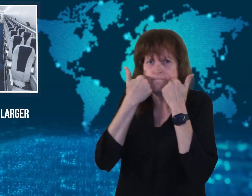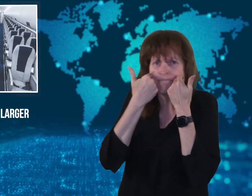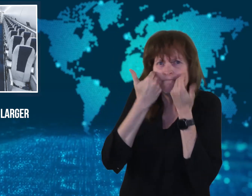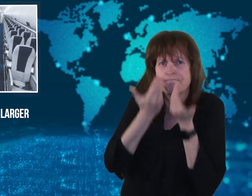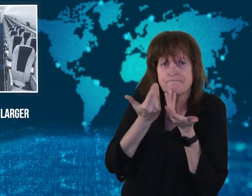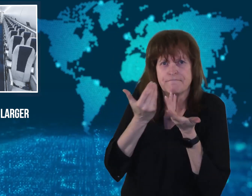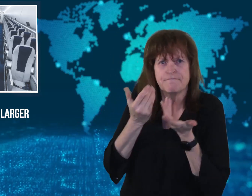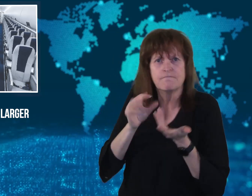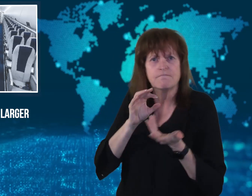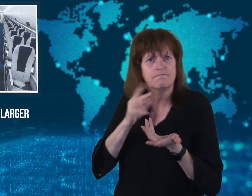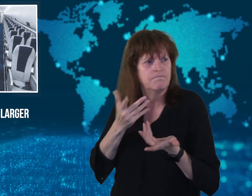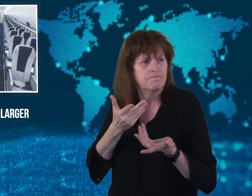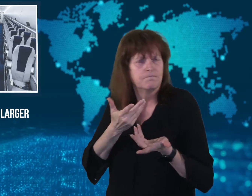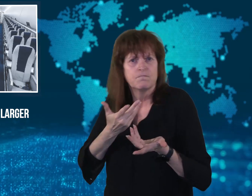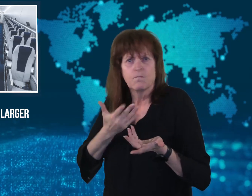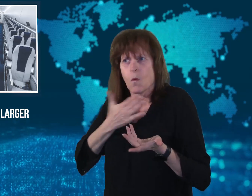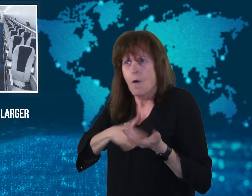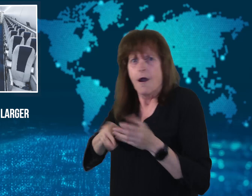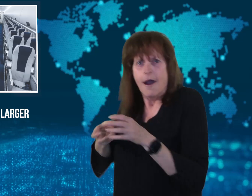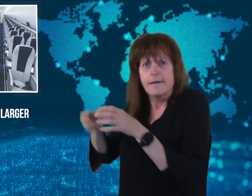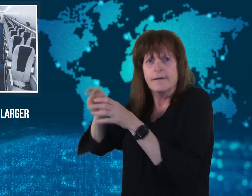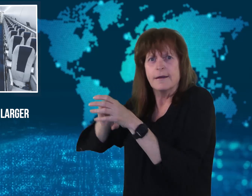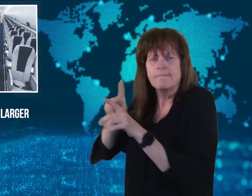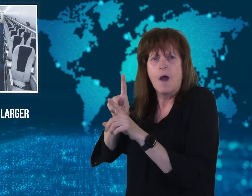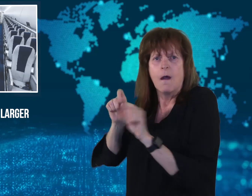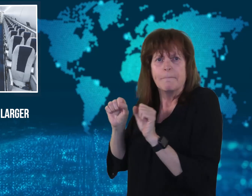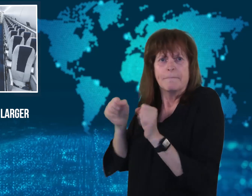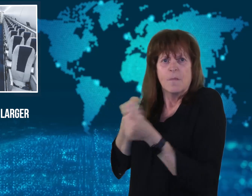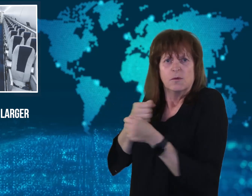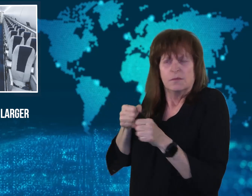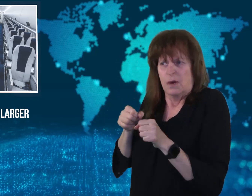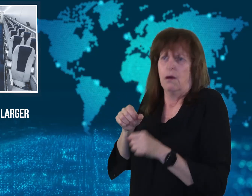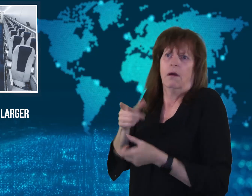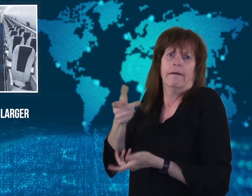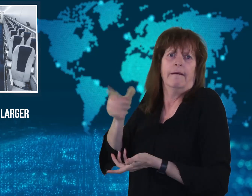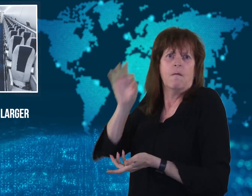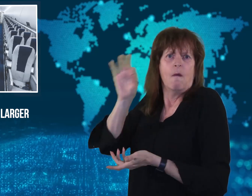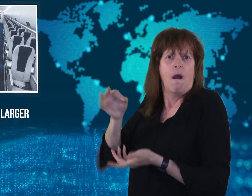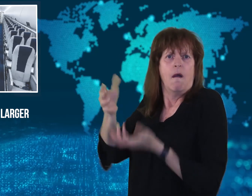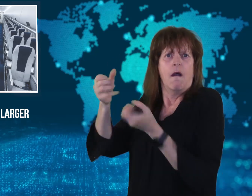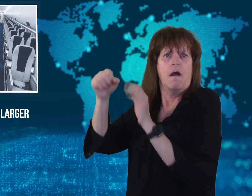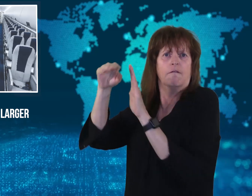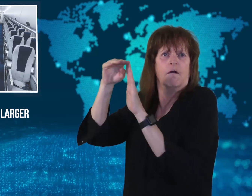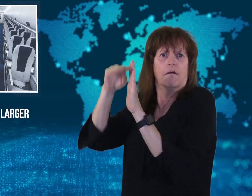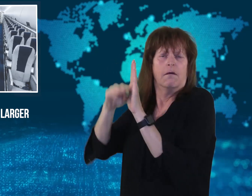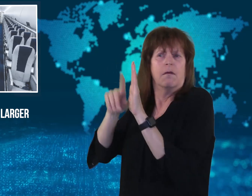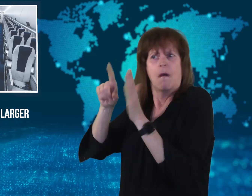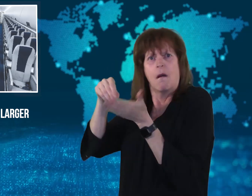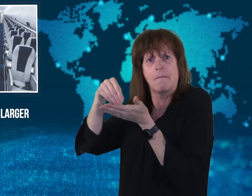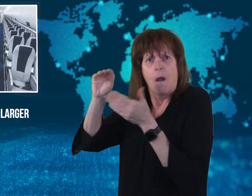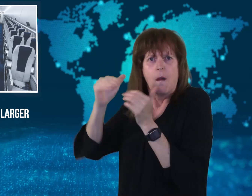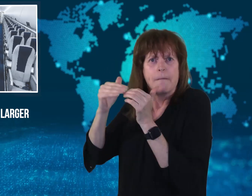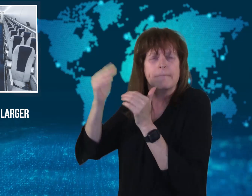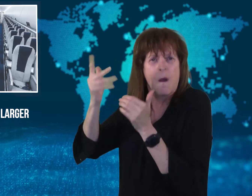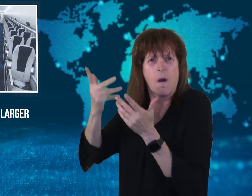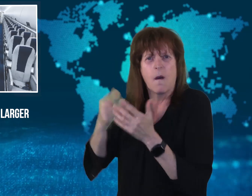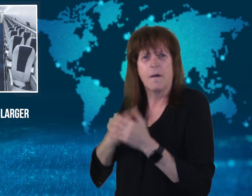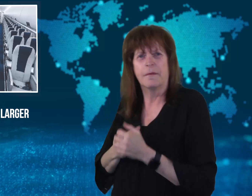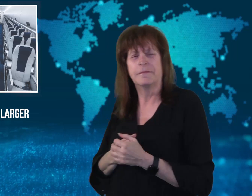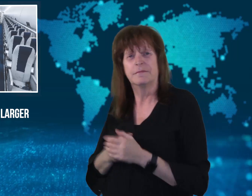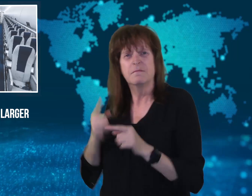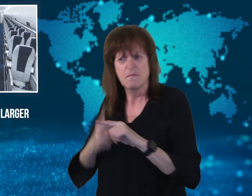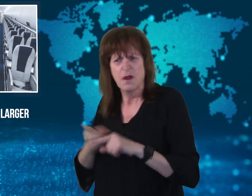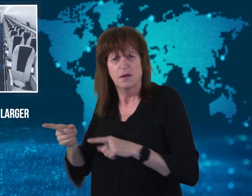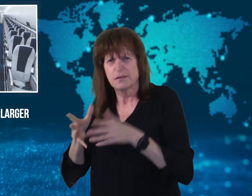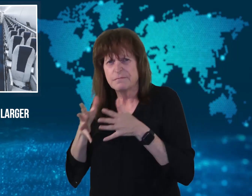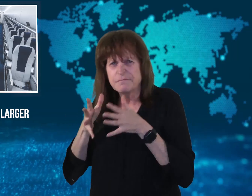those who are impacted by the airline rules.